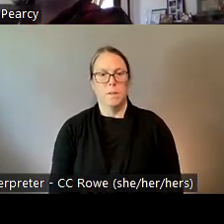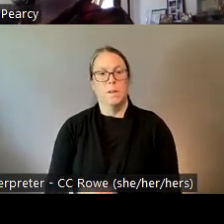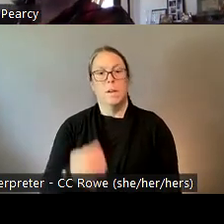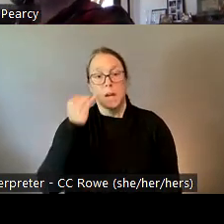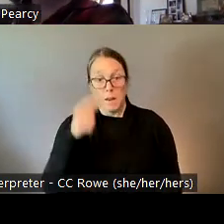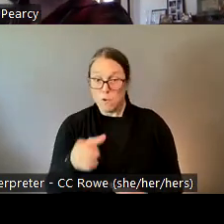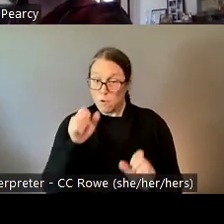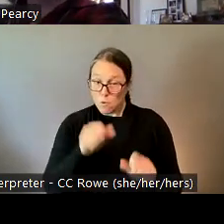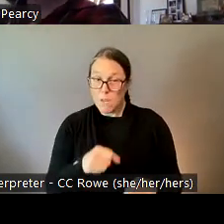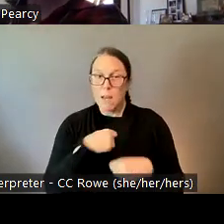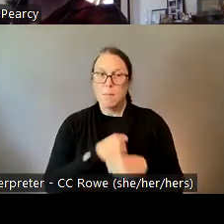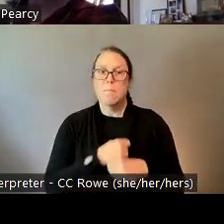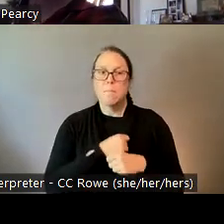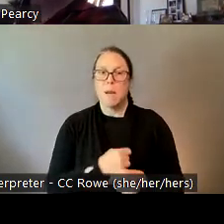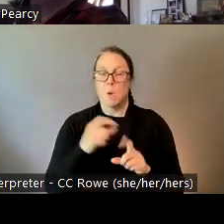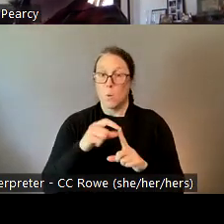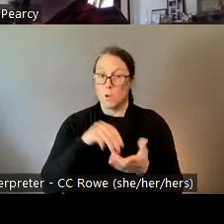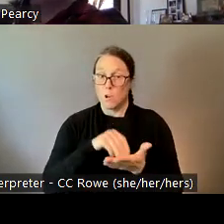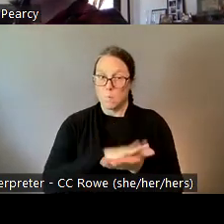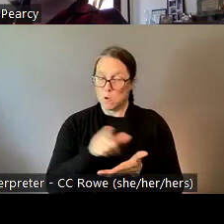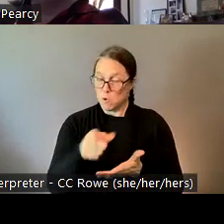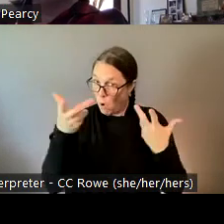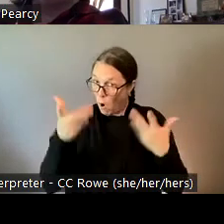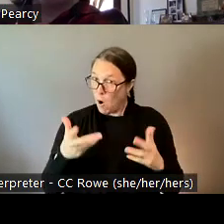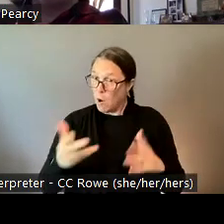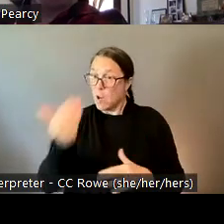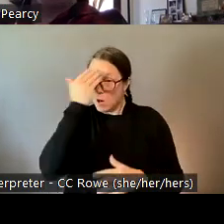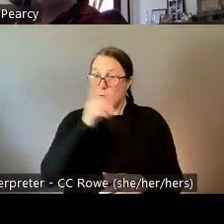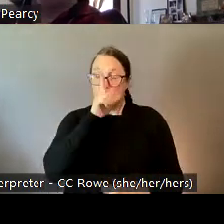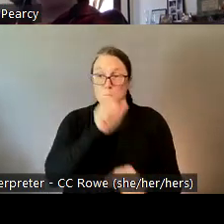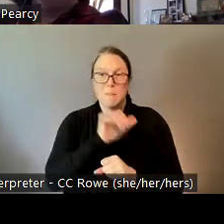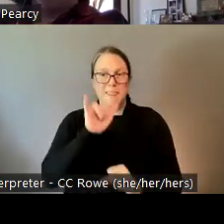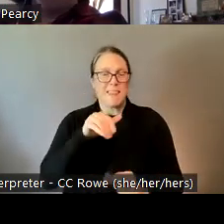this is going to be your most effective and efficient option for making your PDF accessible.